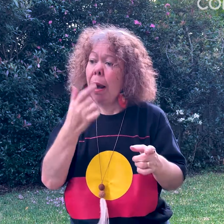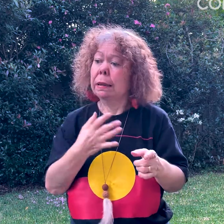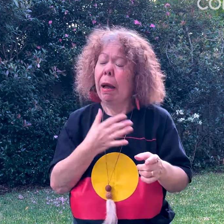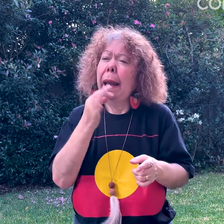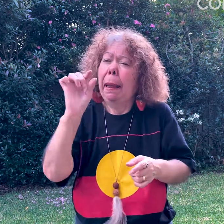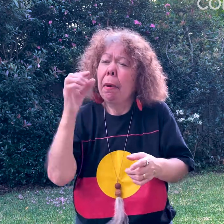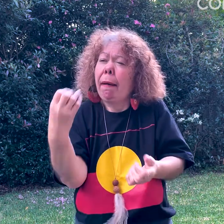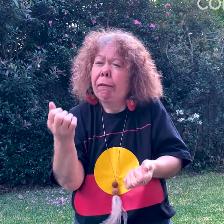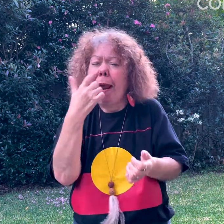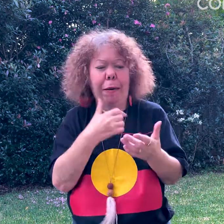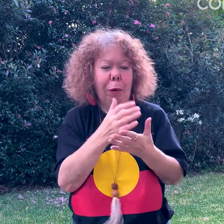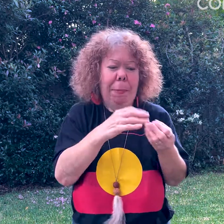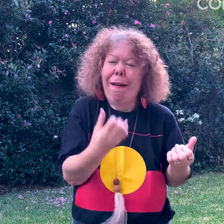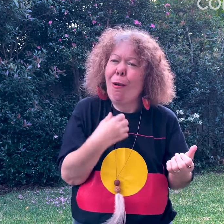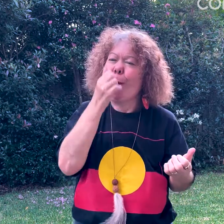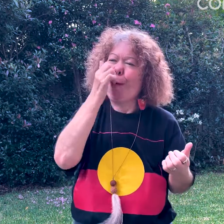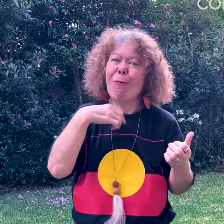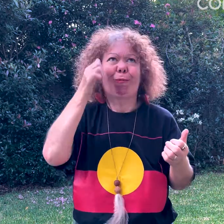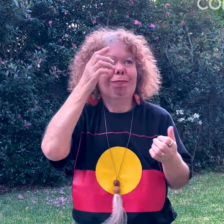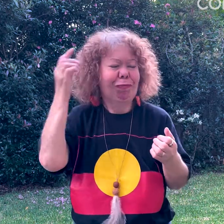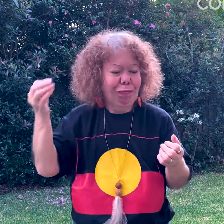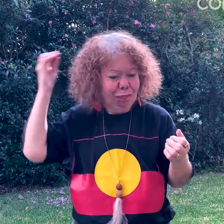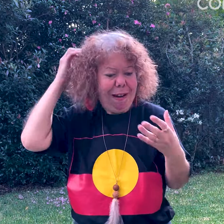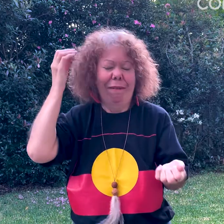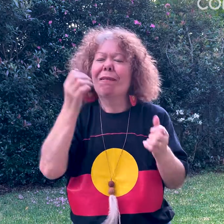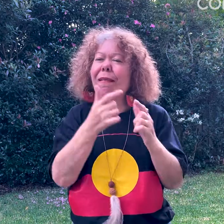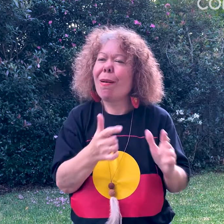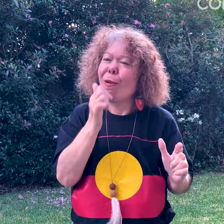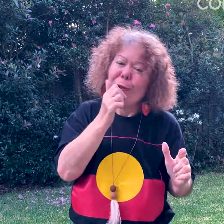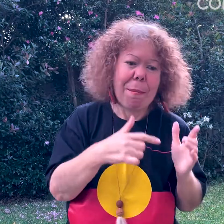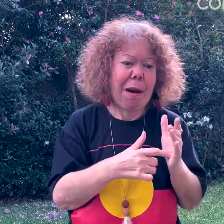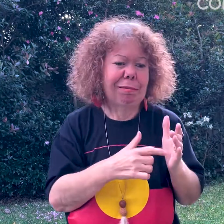I’m fortunate to know a little bit about my culture and language through my family,